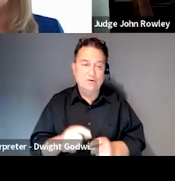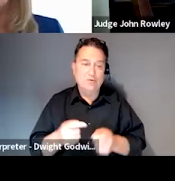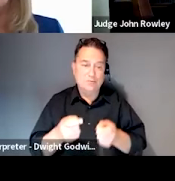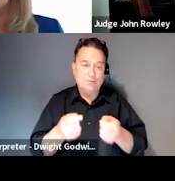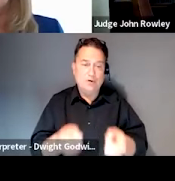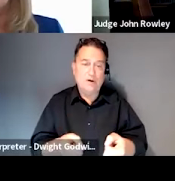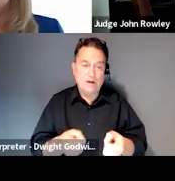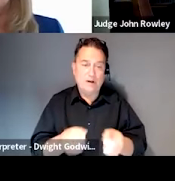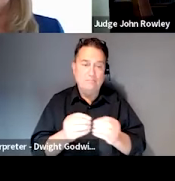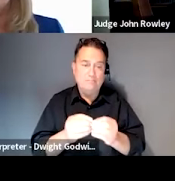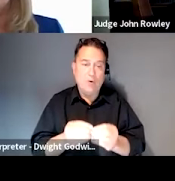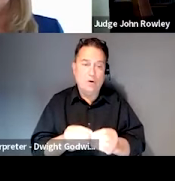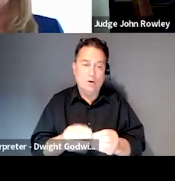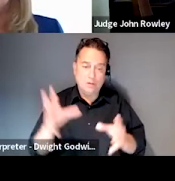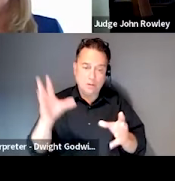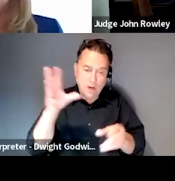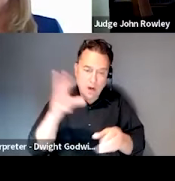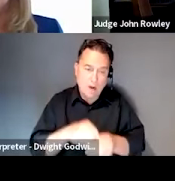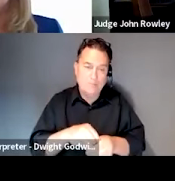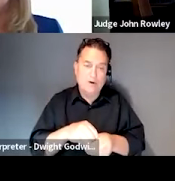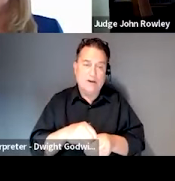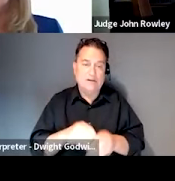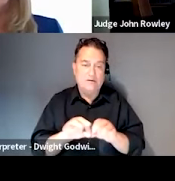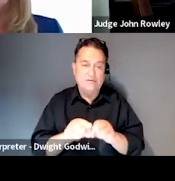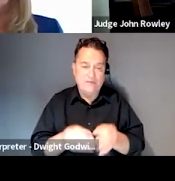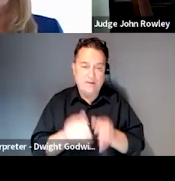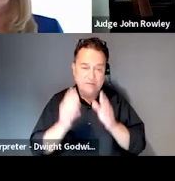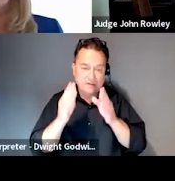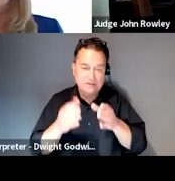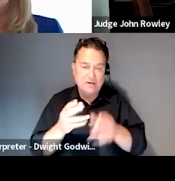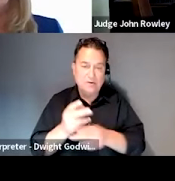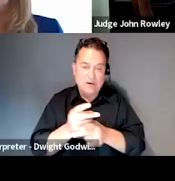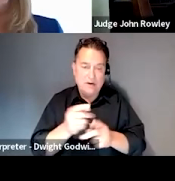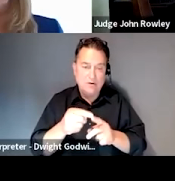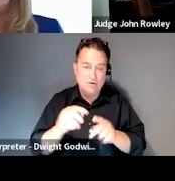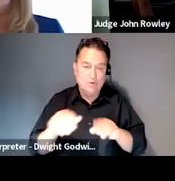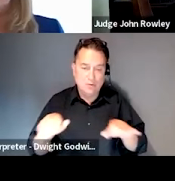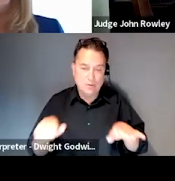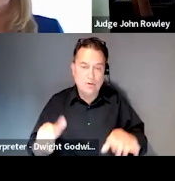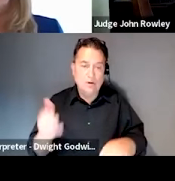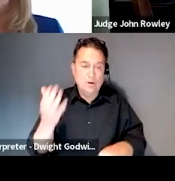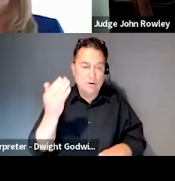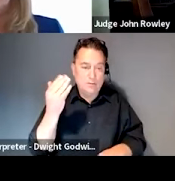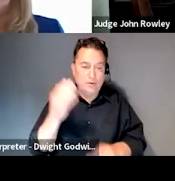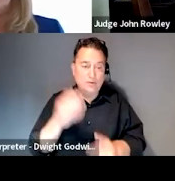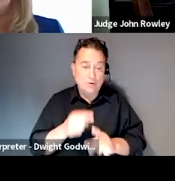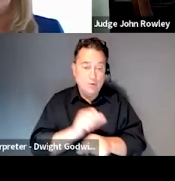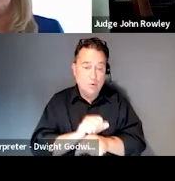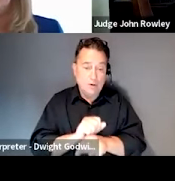to provide more comprehensive family centered care. Previous to her employment at CCFF,